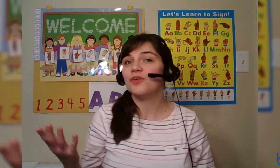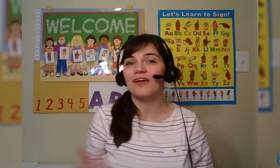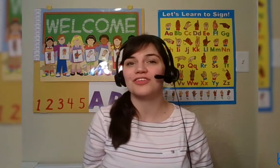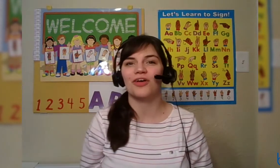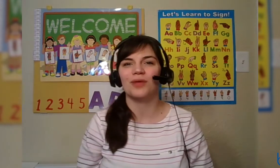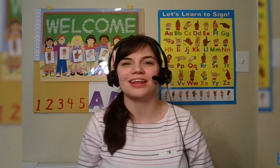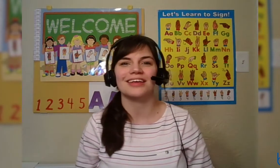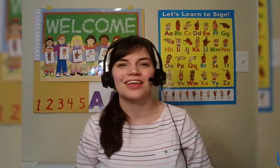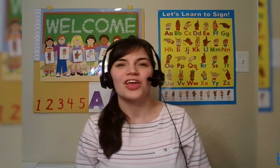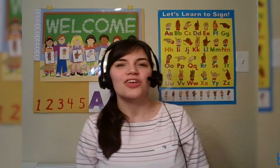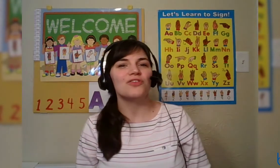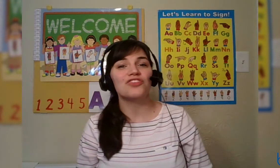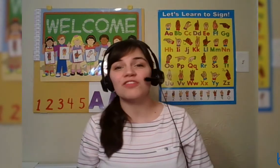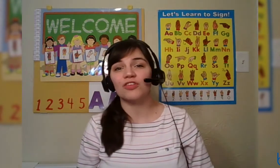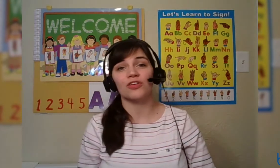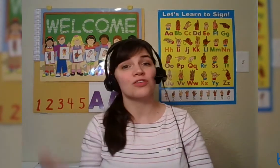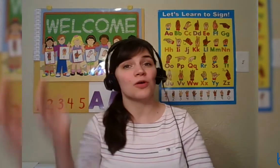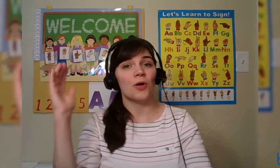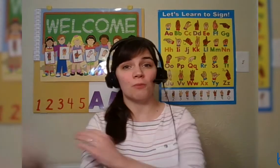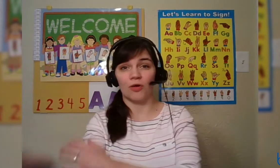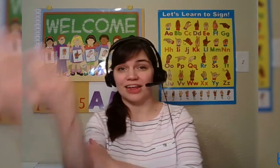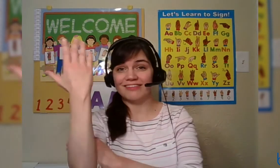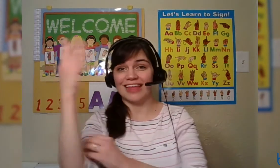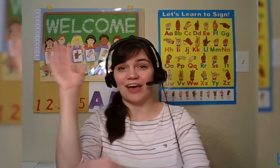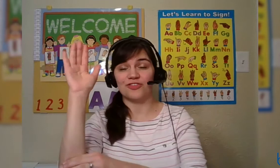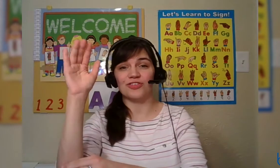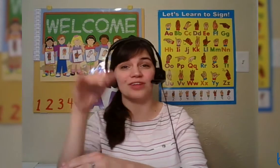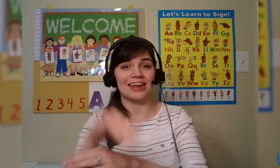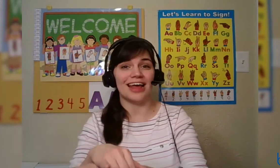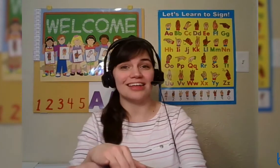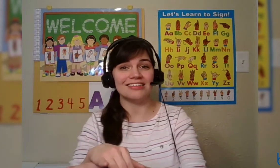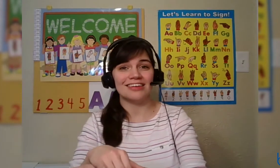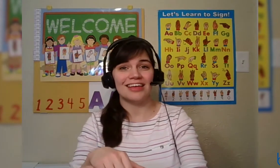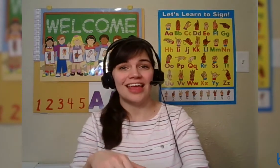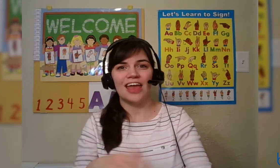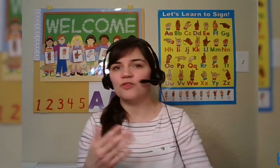you haven't already, you've just learned morning, afternoon, and night. And you've